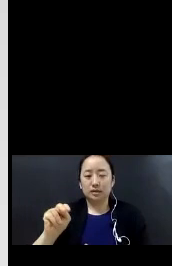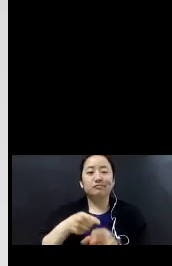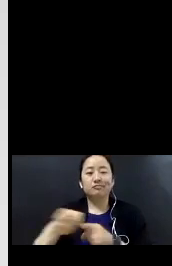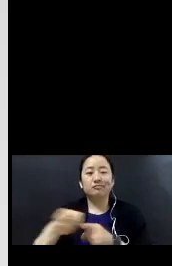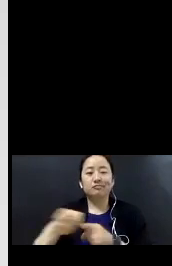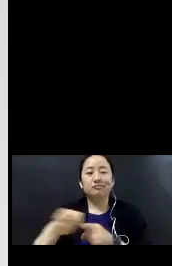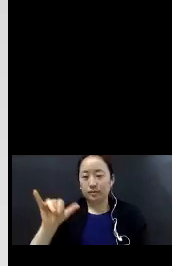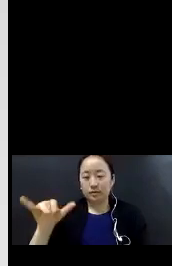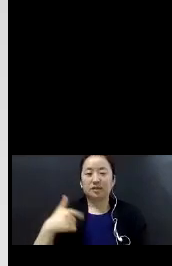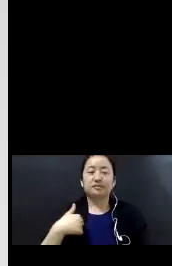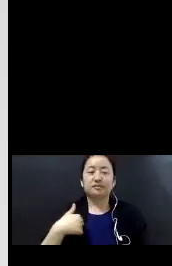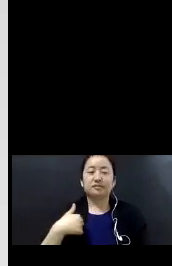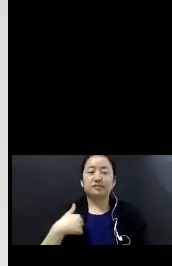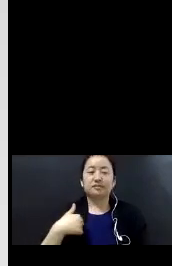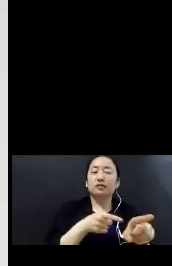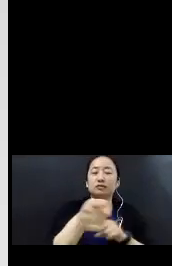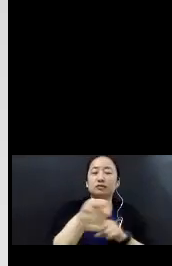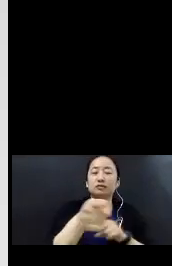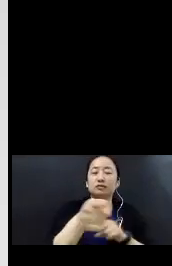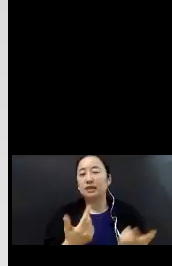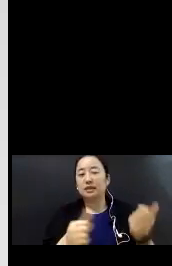ASSESSMENT WORLDS.